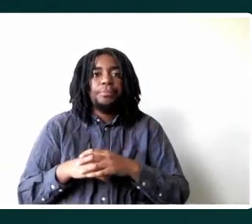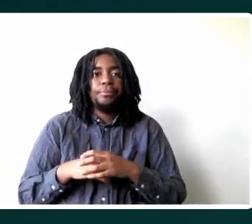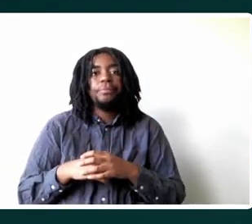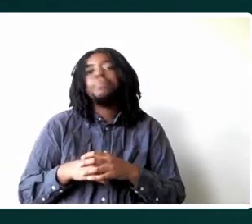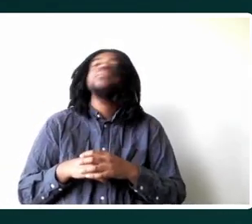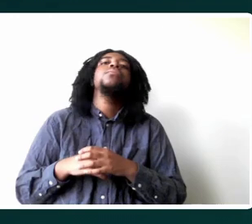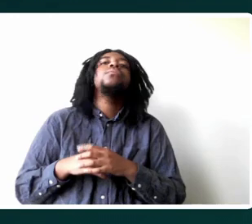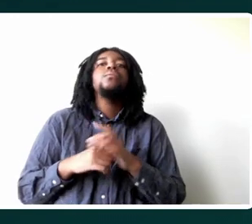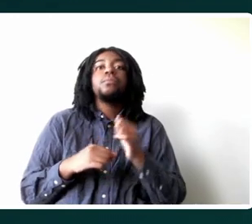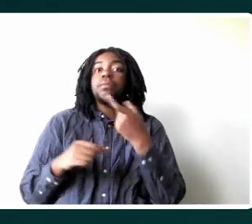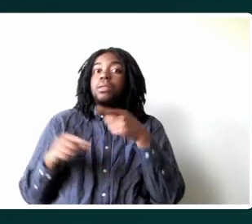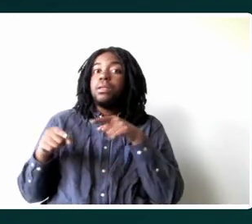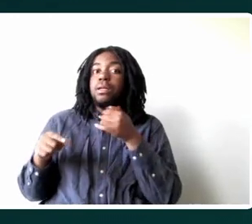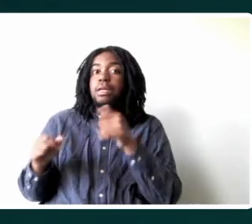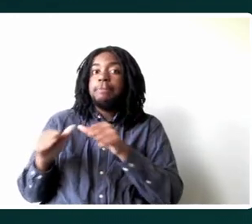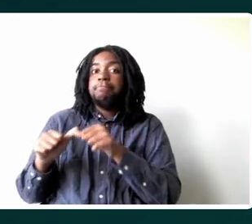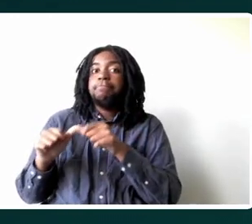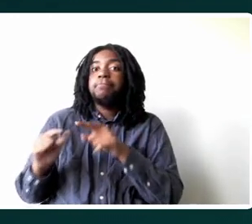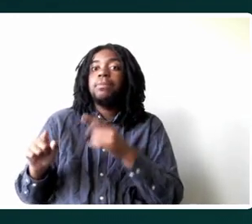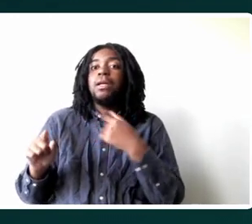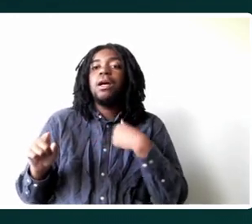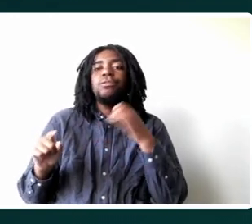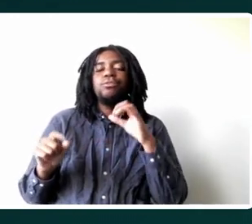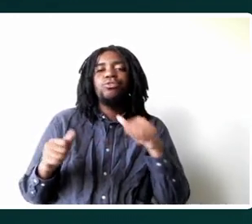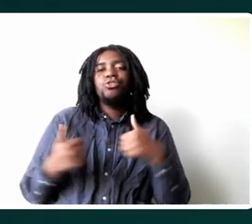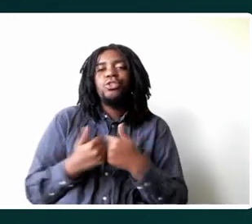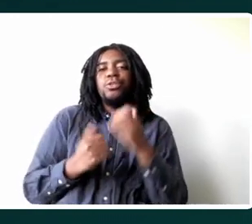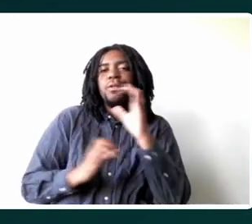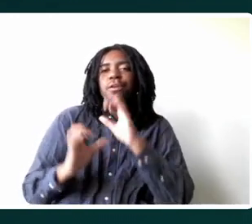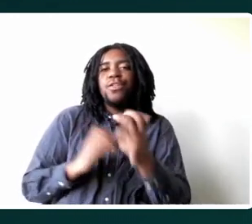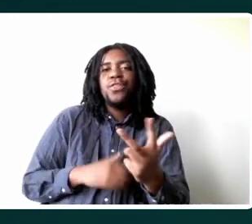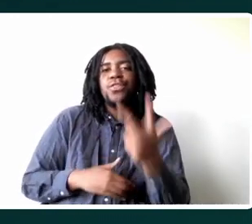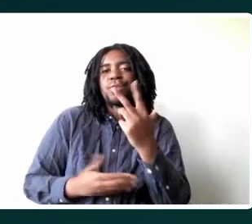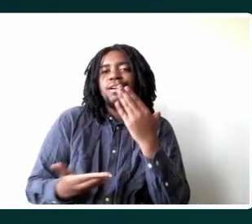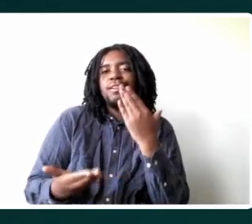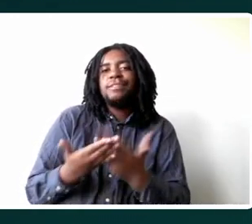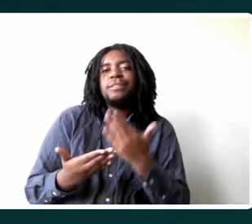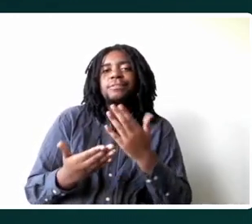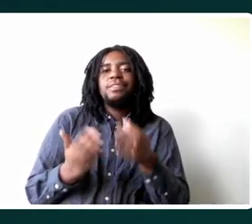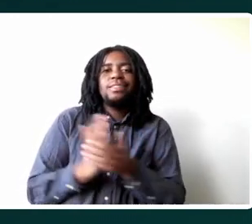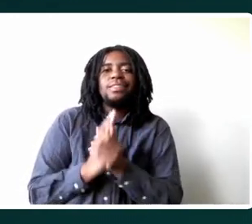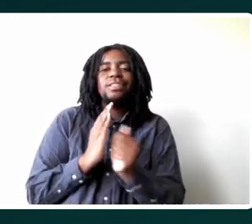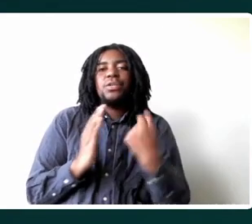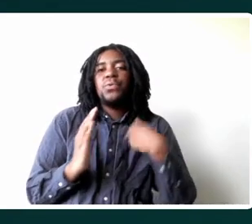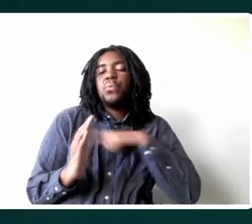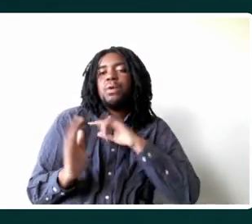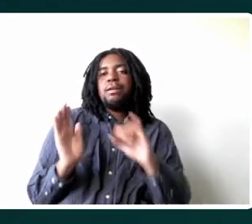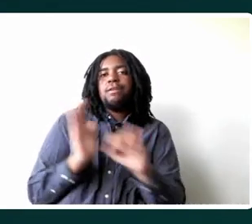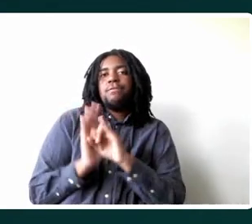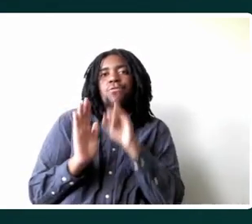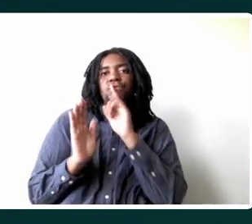three of the skills that we identified as being really valuable in both the museum context, in the